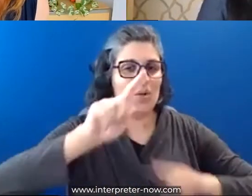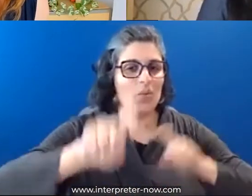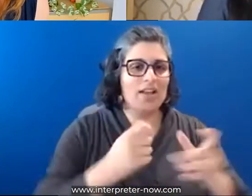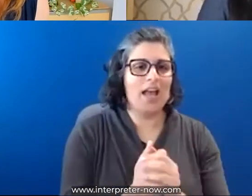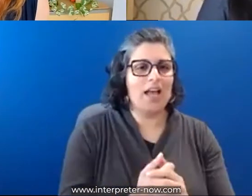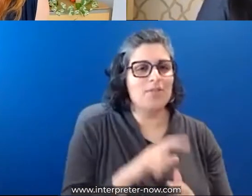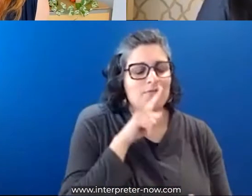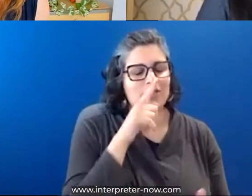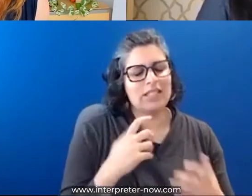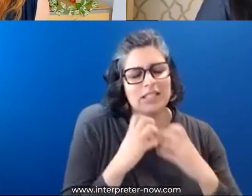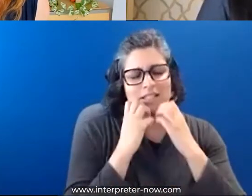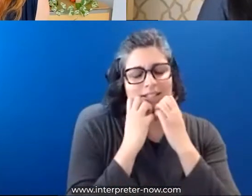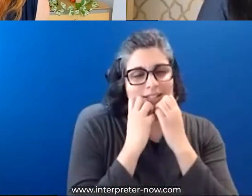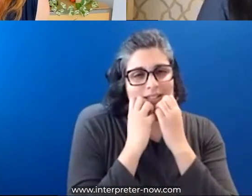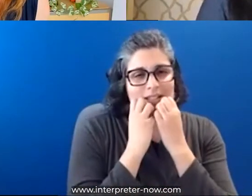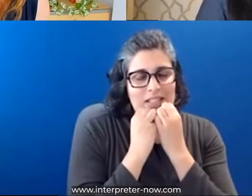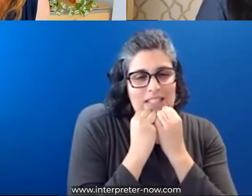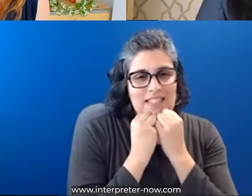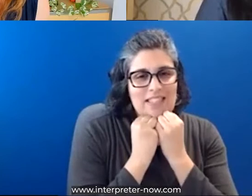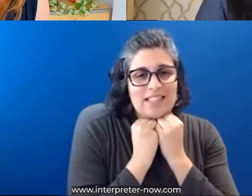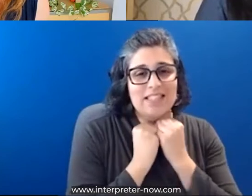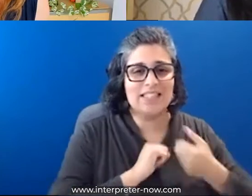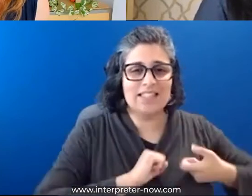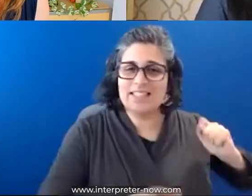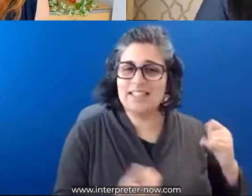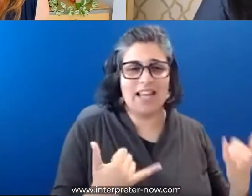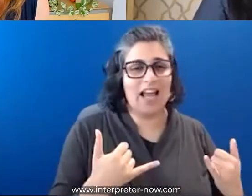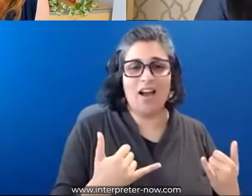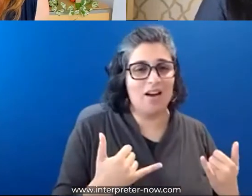right now, given the news of the moment, so I'm pretty passionate that we have to start